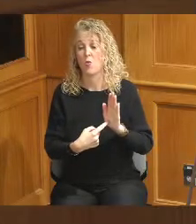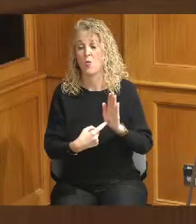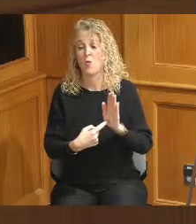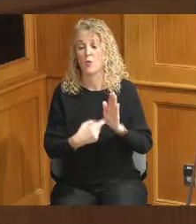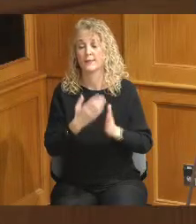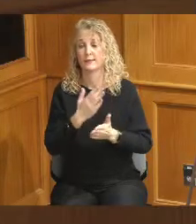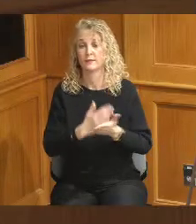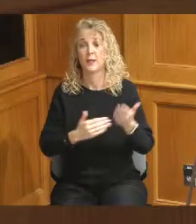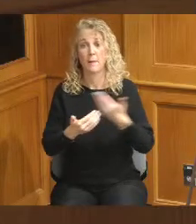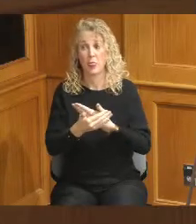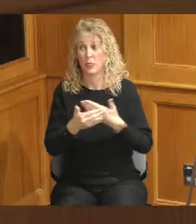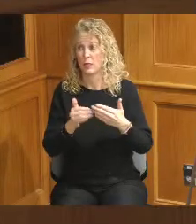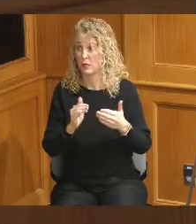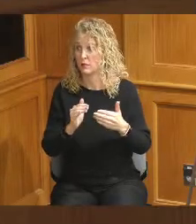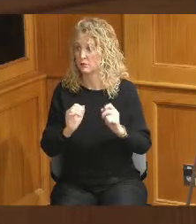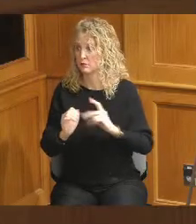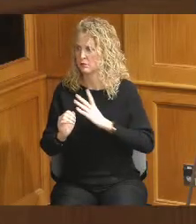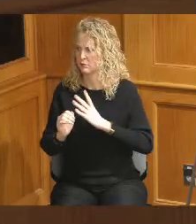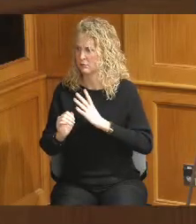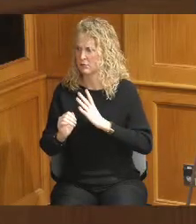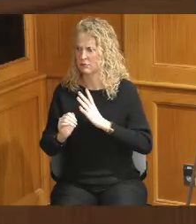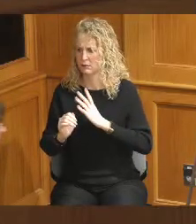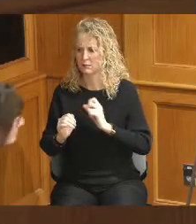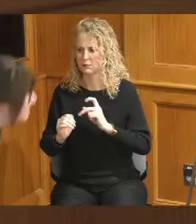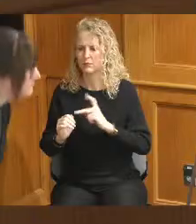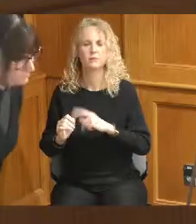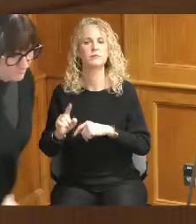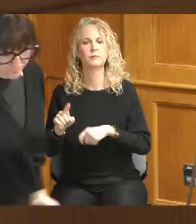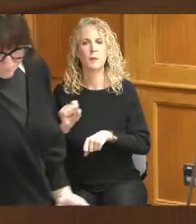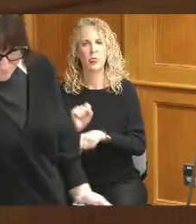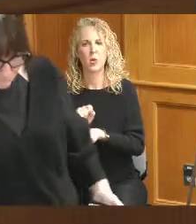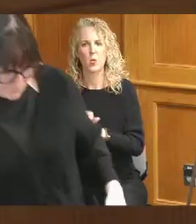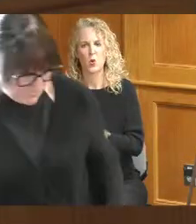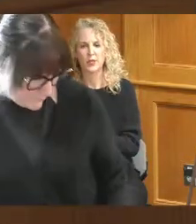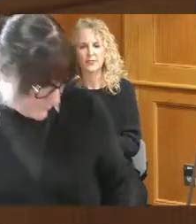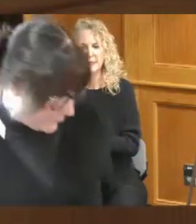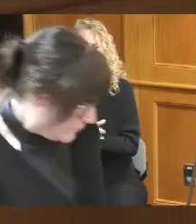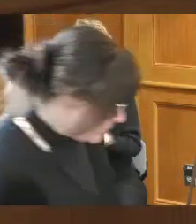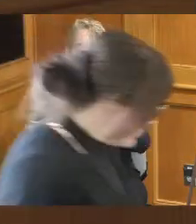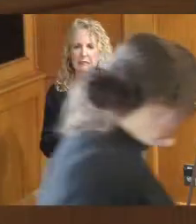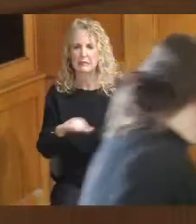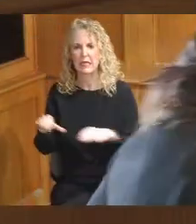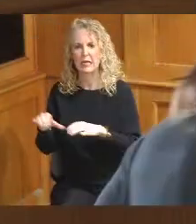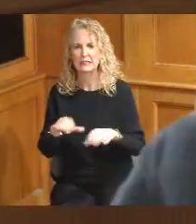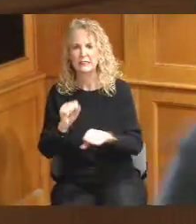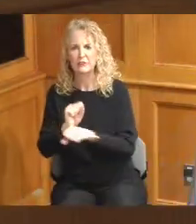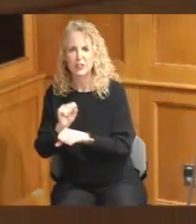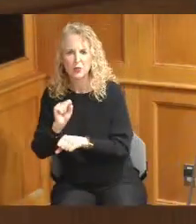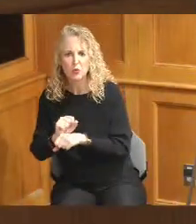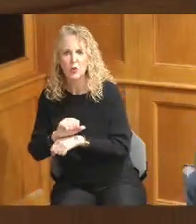rooms that are not actually workspaces but rather the activity room and the standard office what is